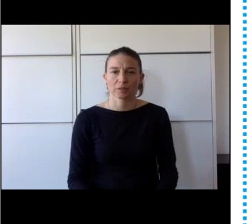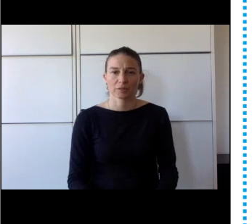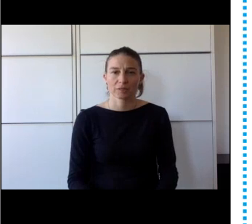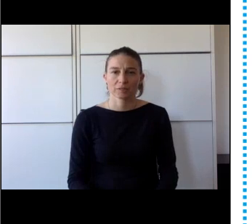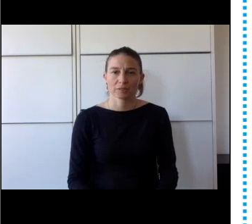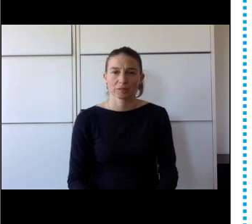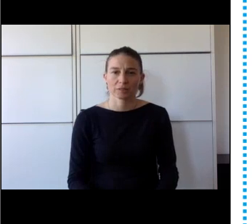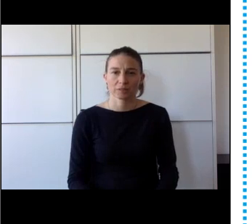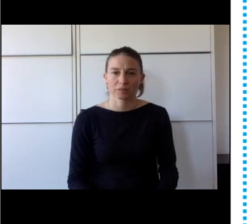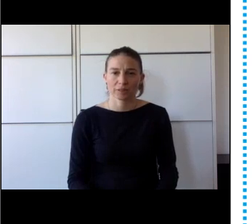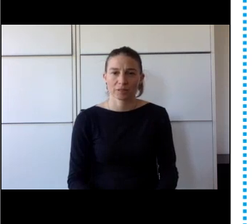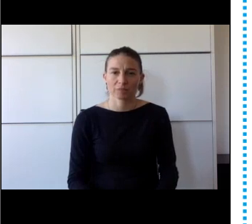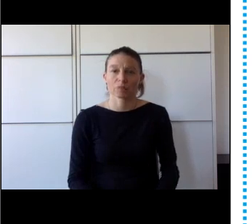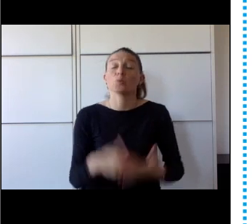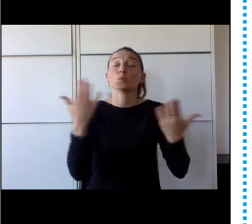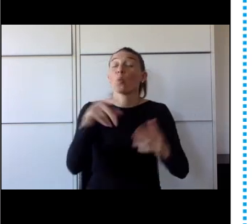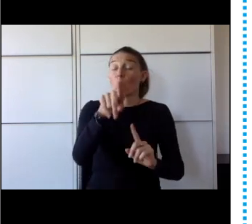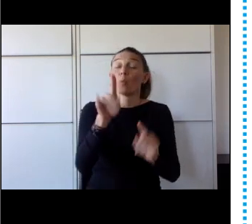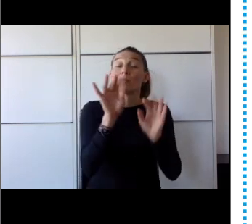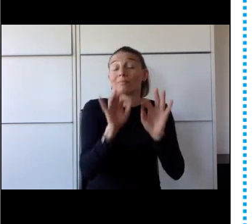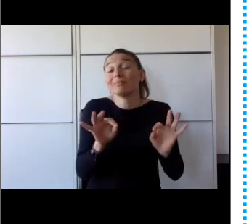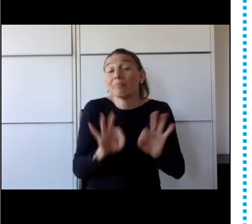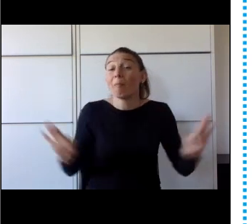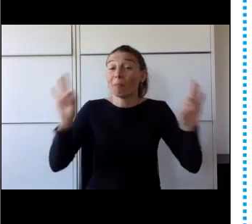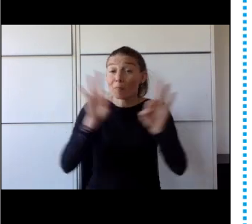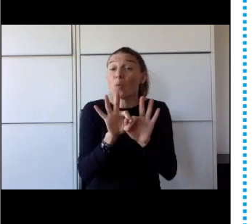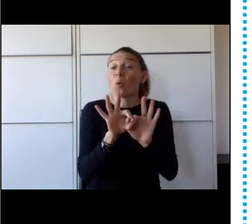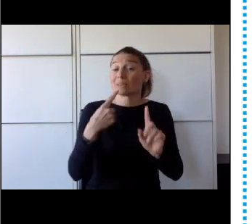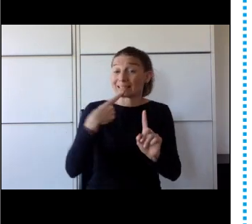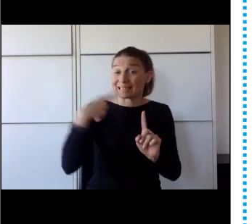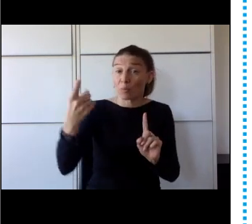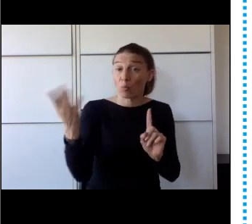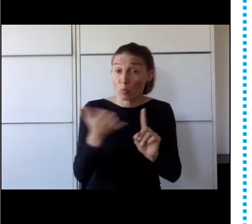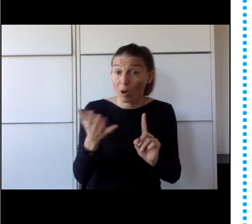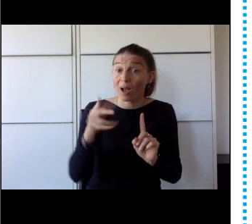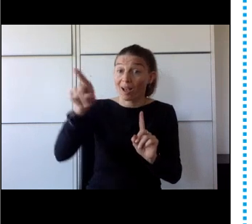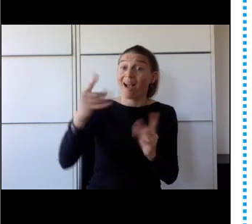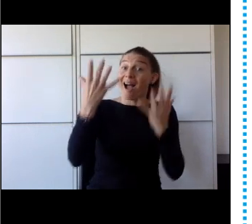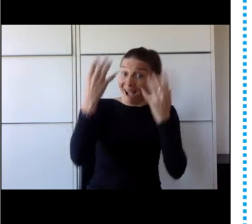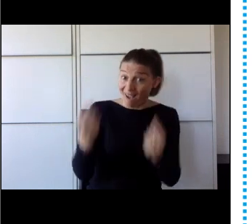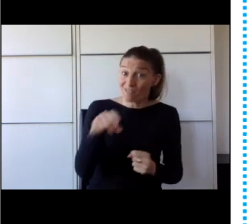the Web accessibility directive that ensures that public websites